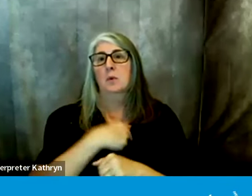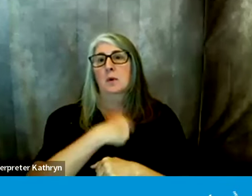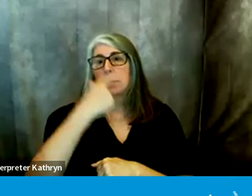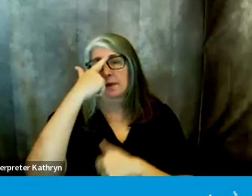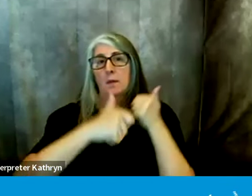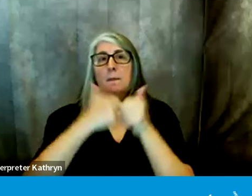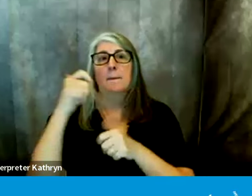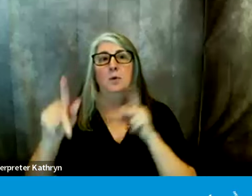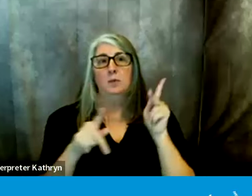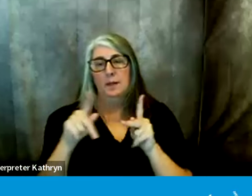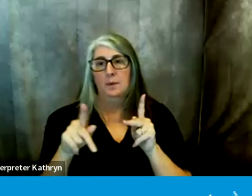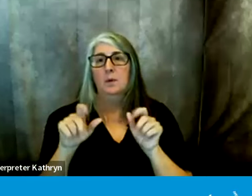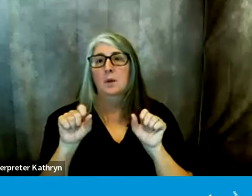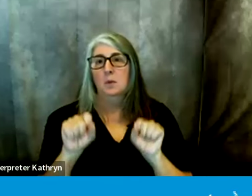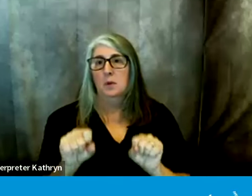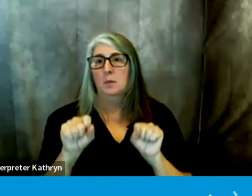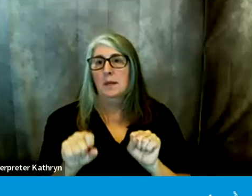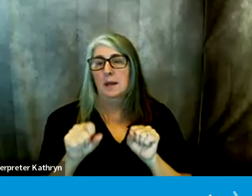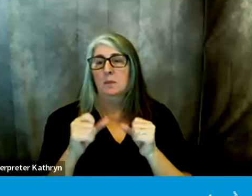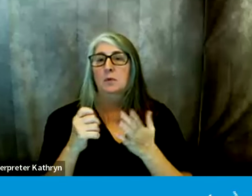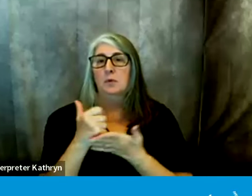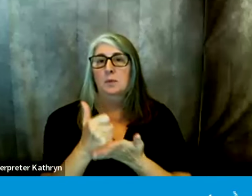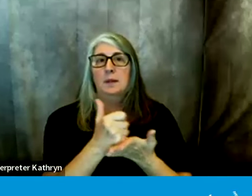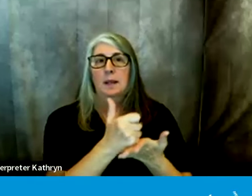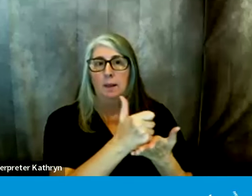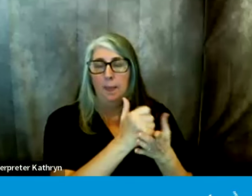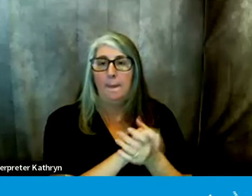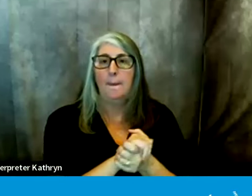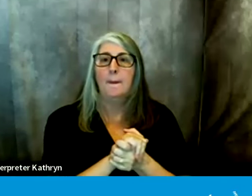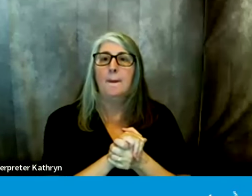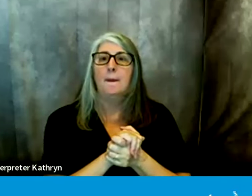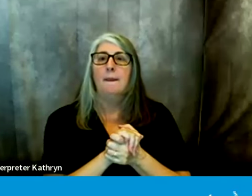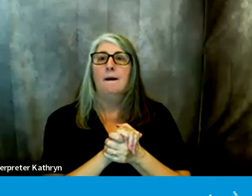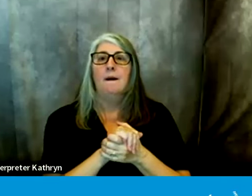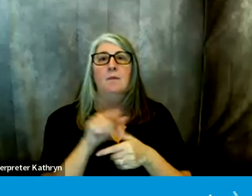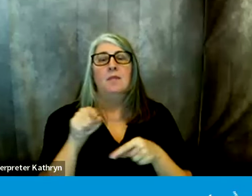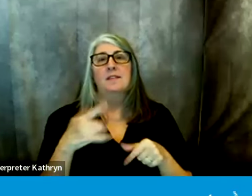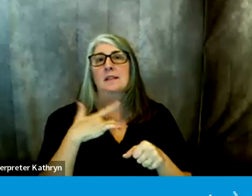Pediatrics is a more sensitive field and has a high-risk profile.